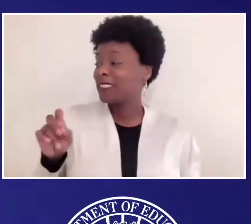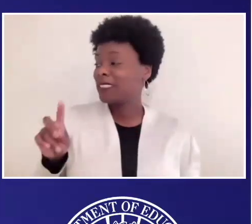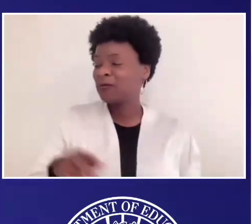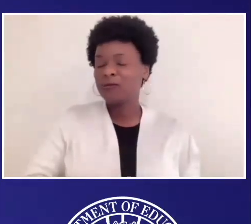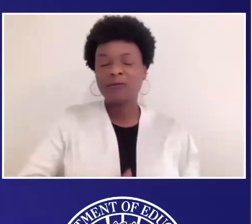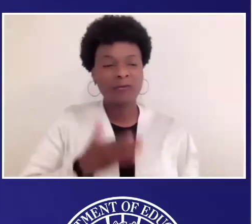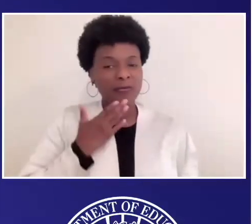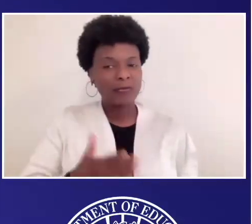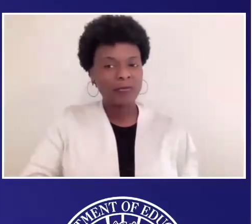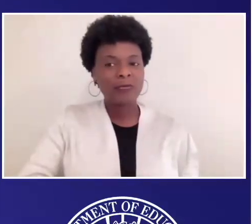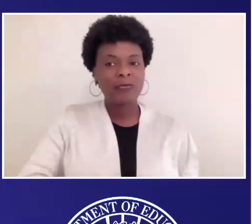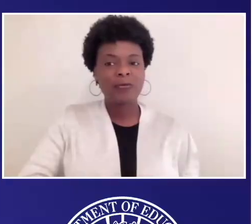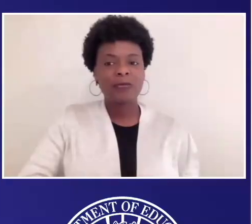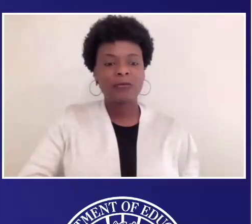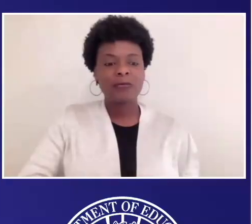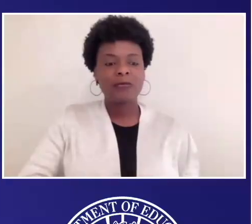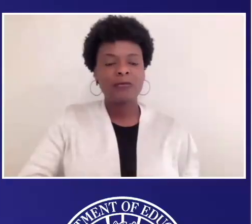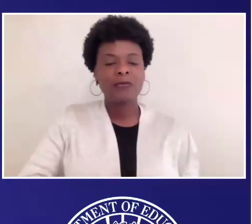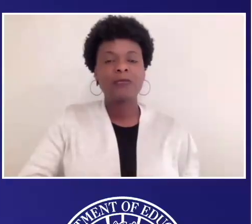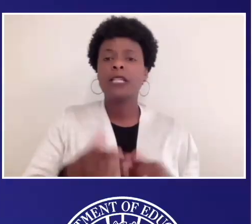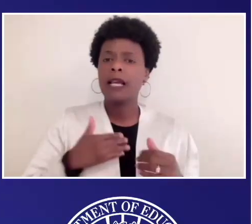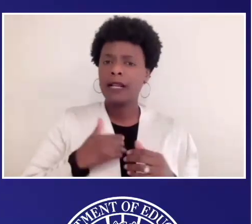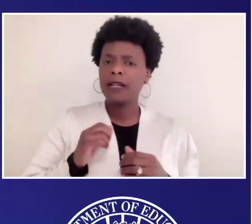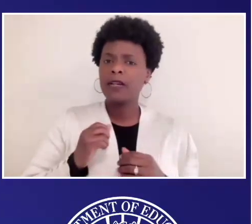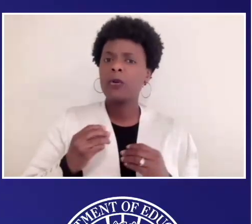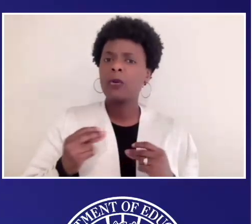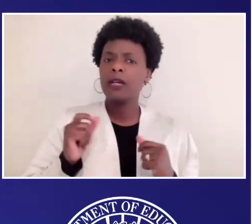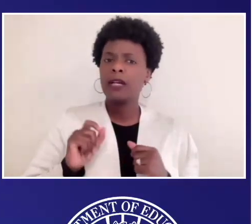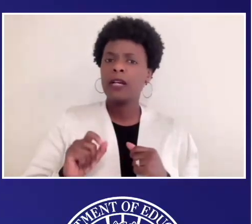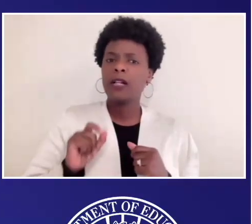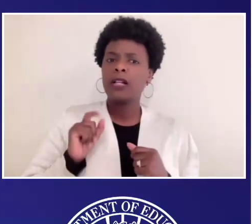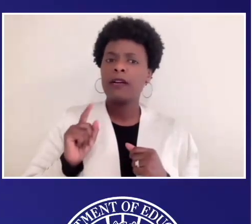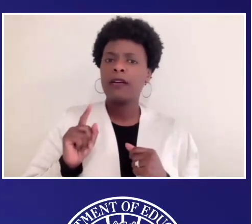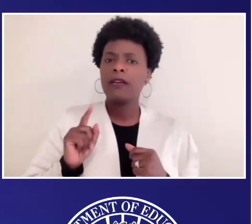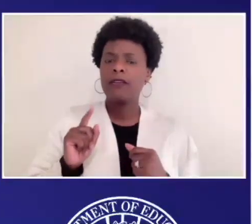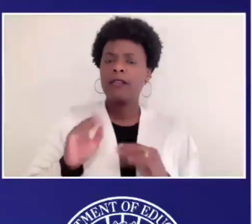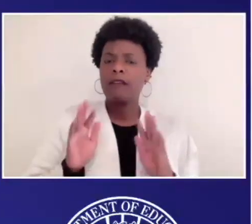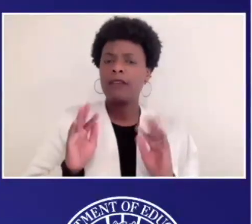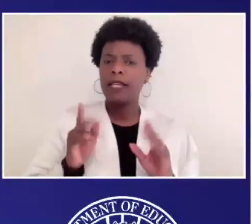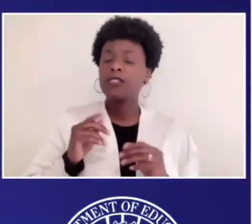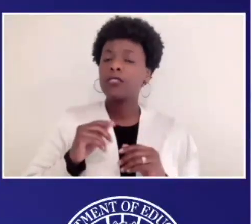We, we had a quick clarification that we wanted to make during our last reading of